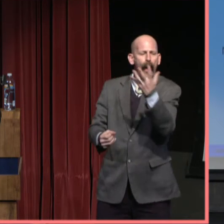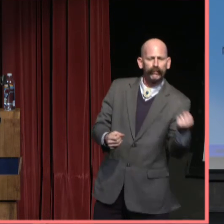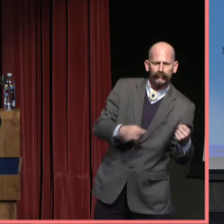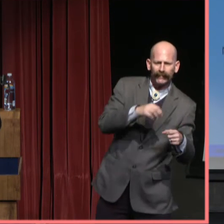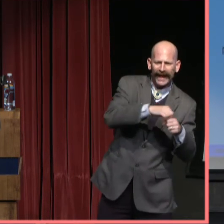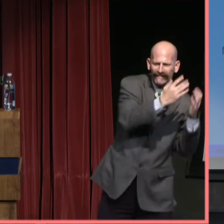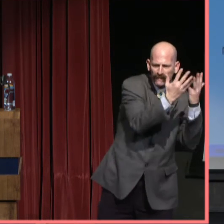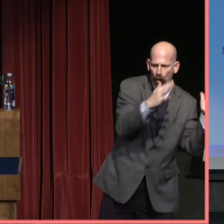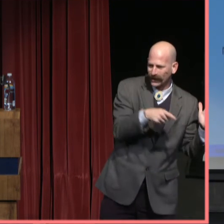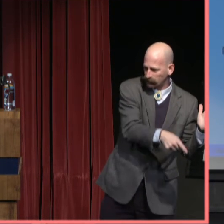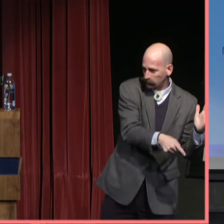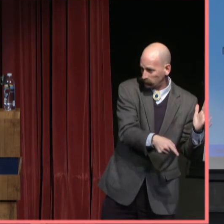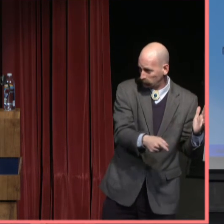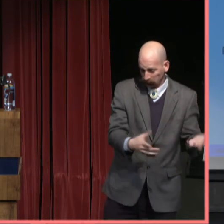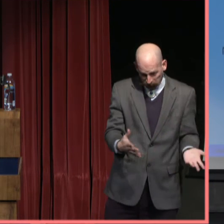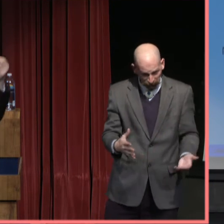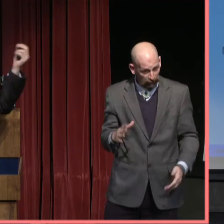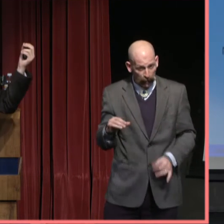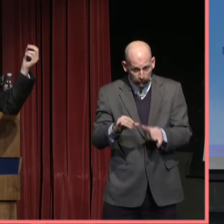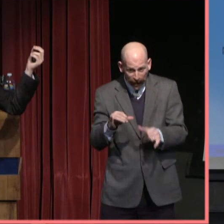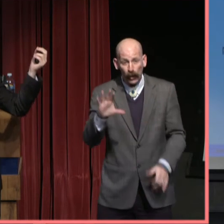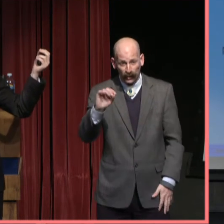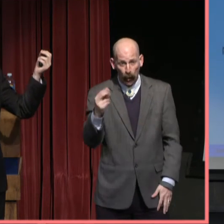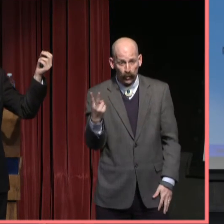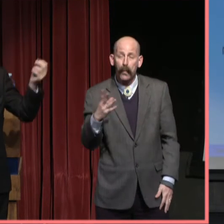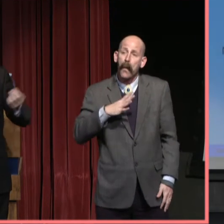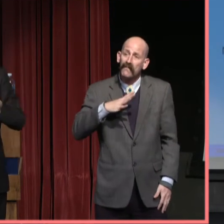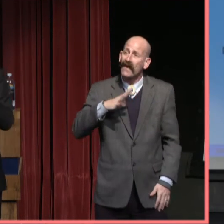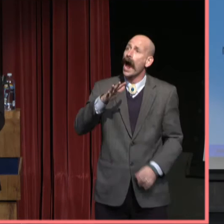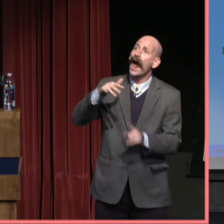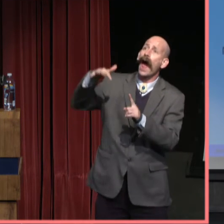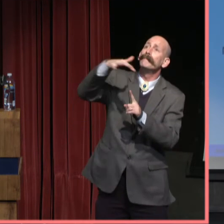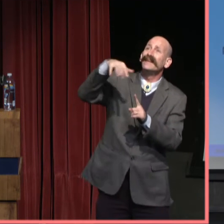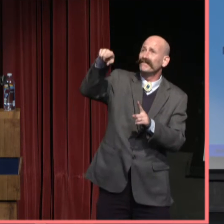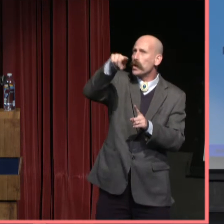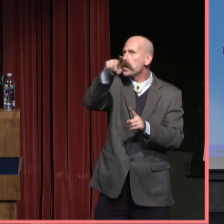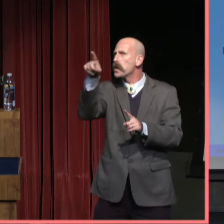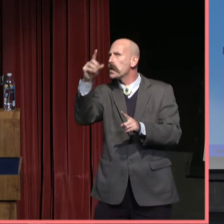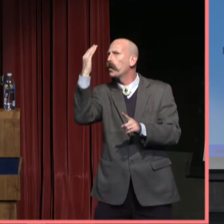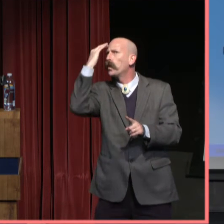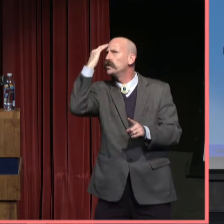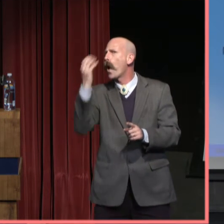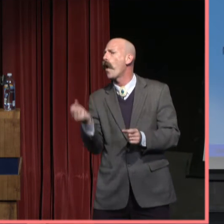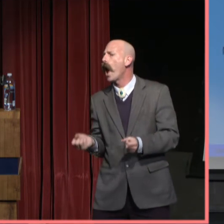If we're only measuring CO2, we can measure CO2 in the atmosphere, we know how much fossil fuels we're emitting,